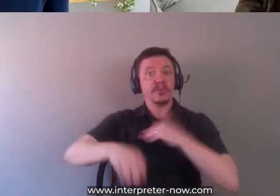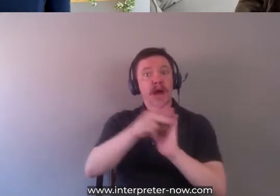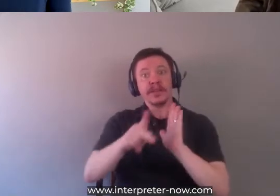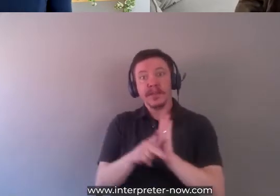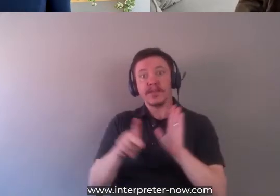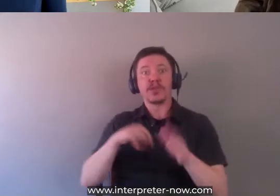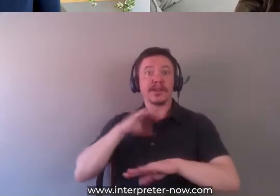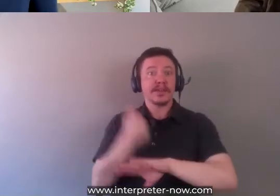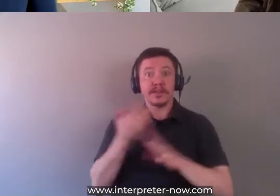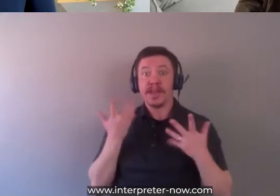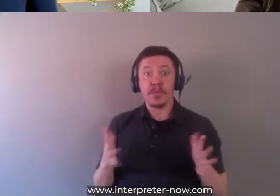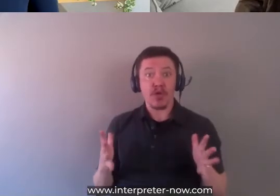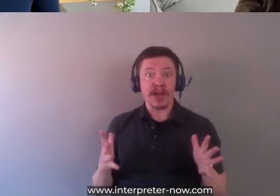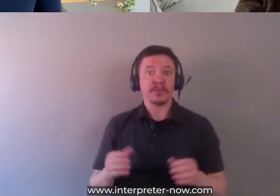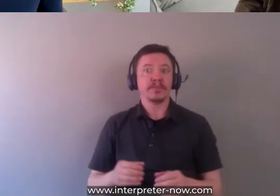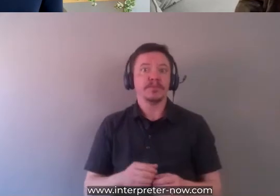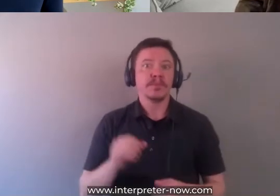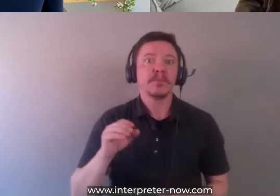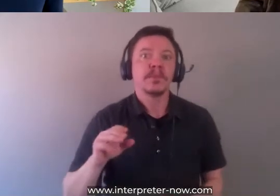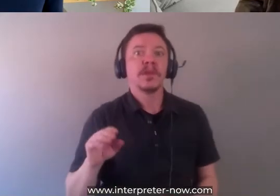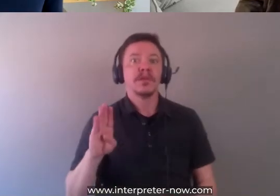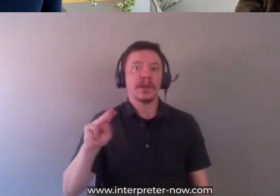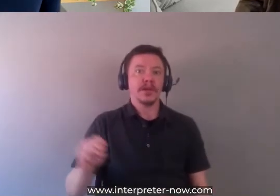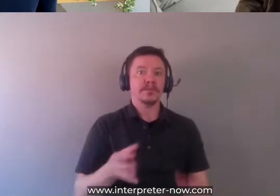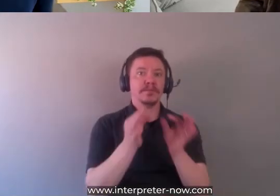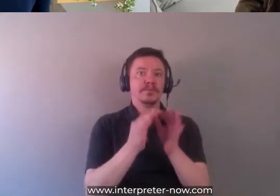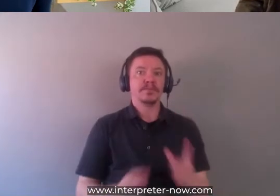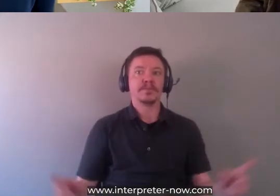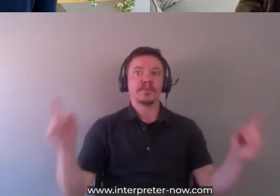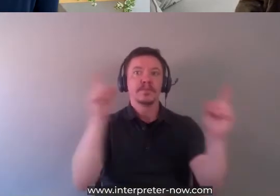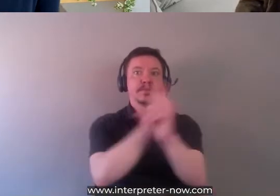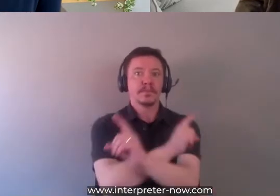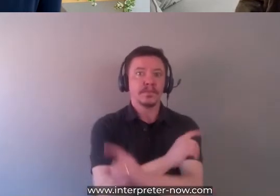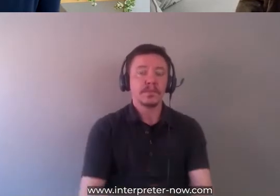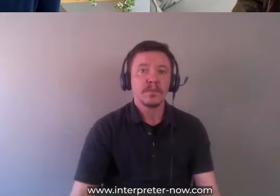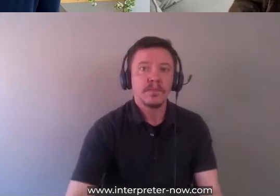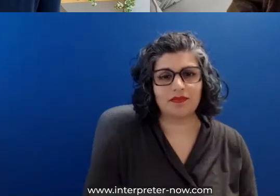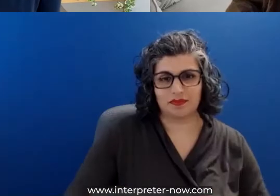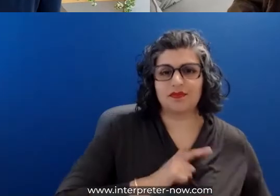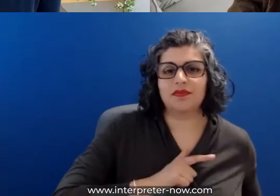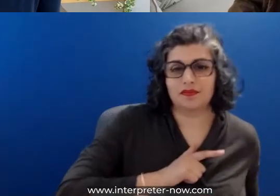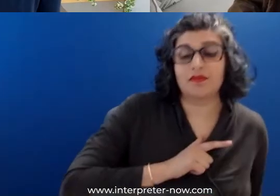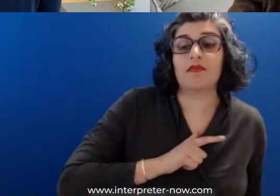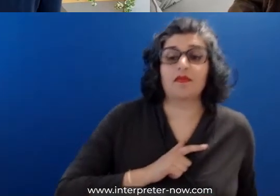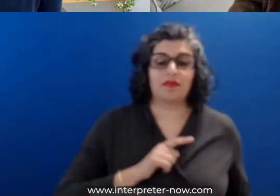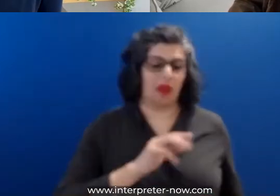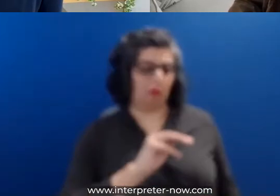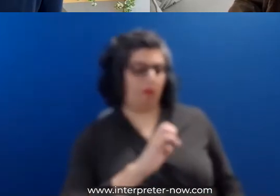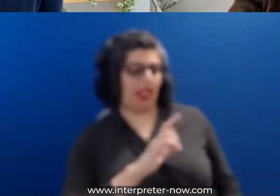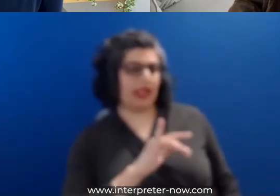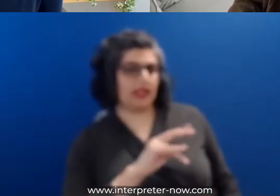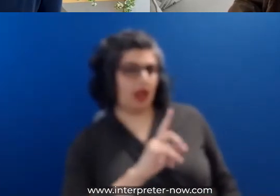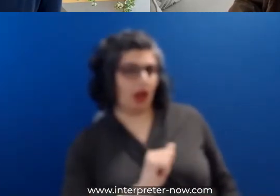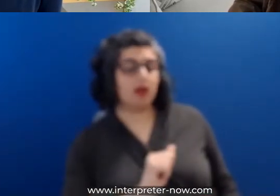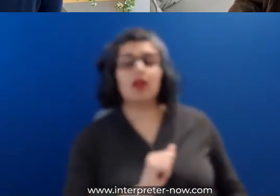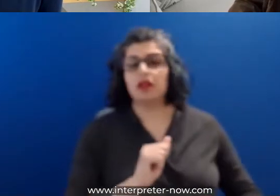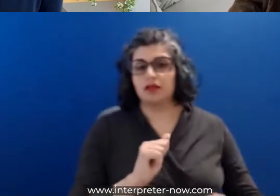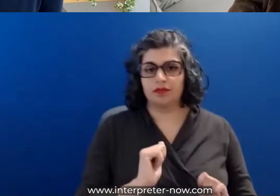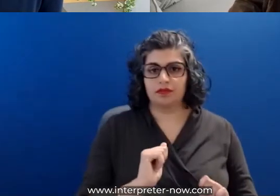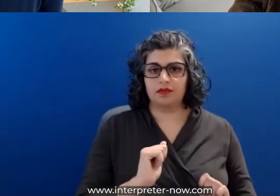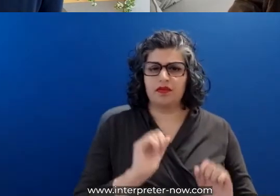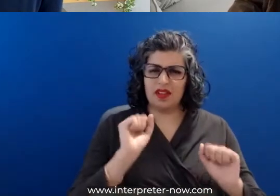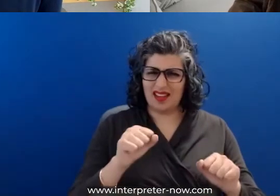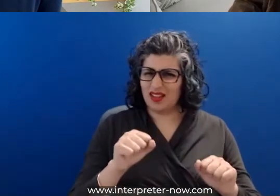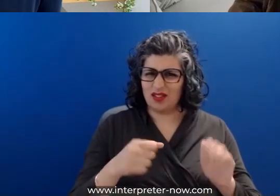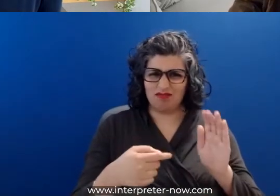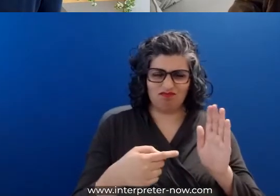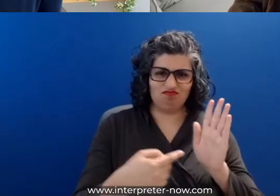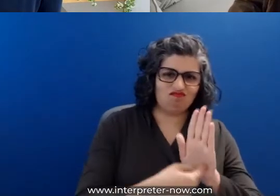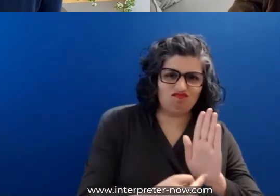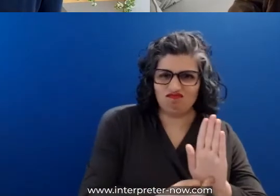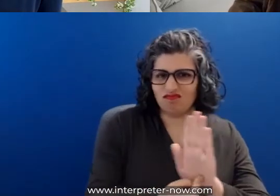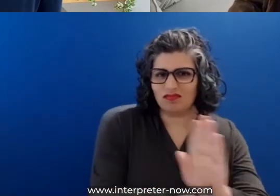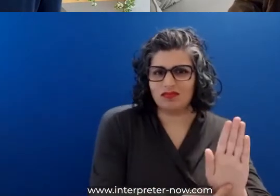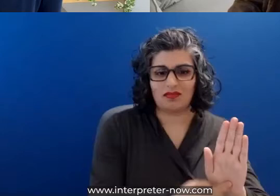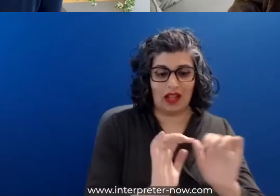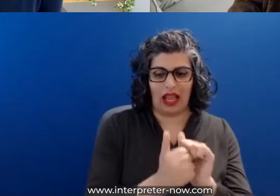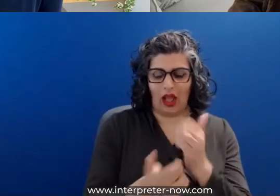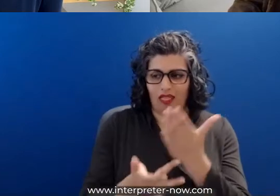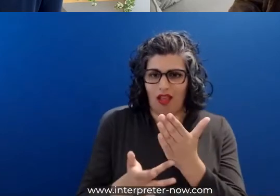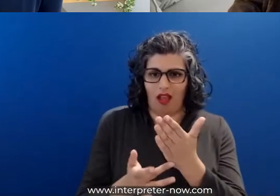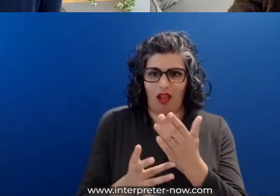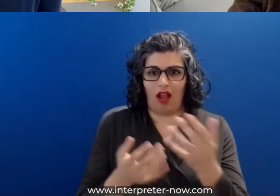So can you give some examples of how those technologies potentially impact